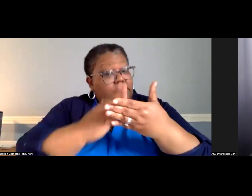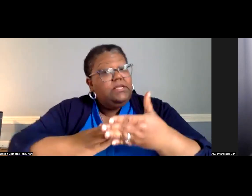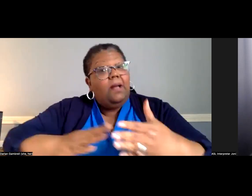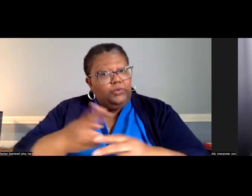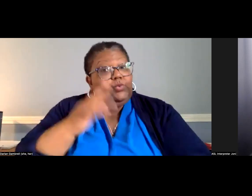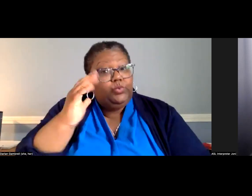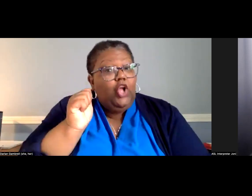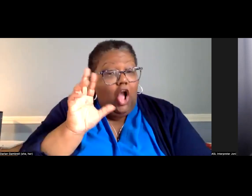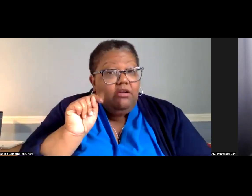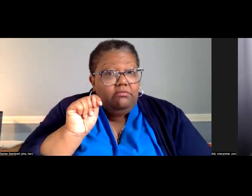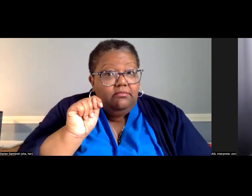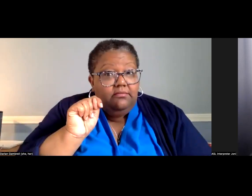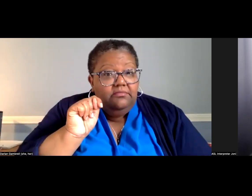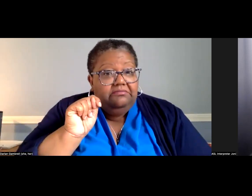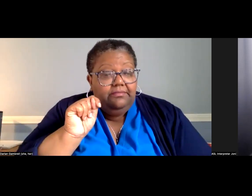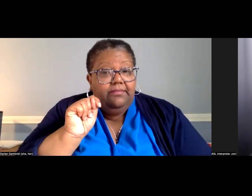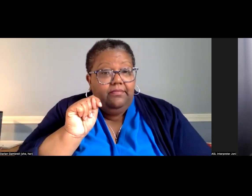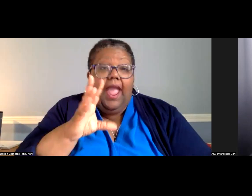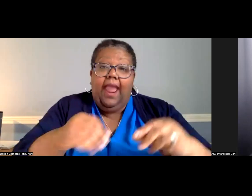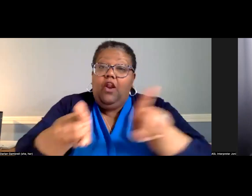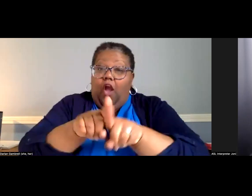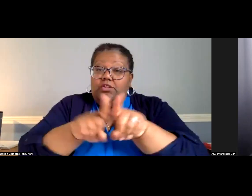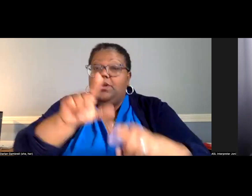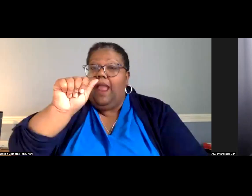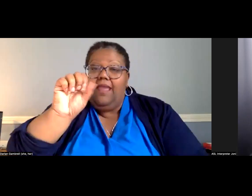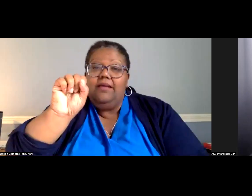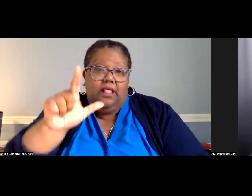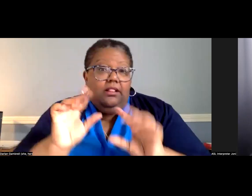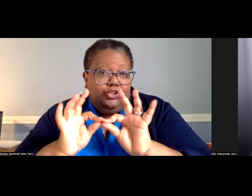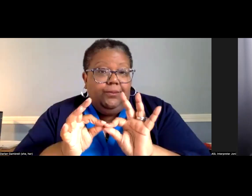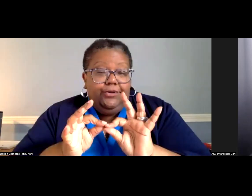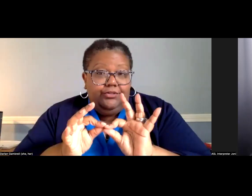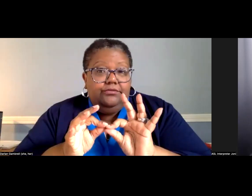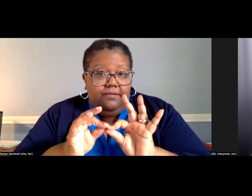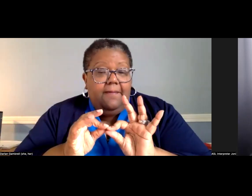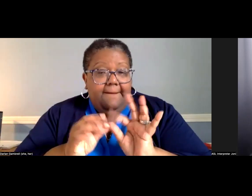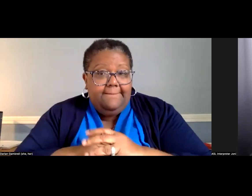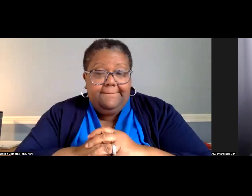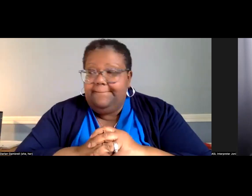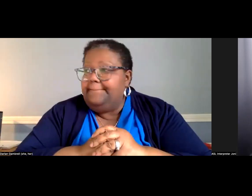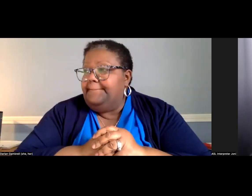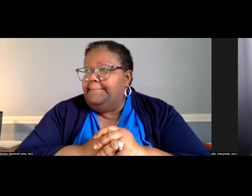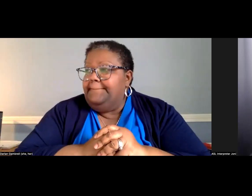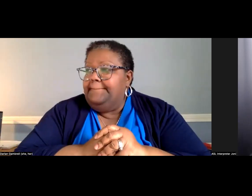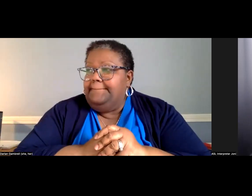help with the communication. some people in this population also use CART or captioning Services